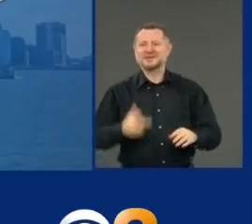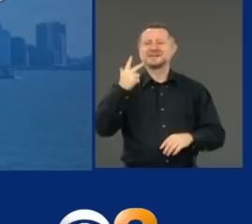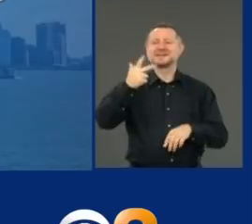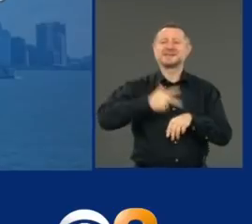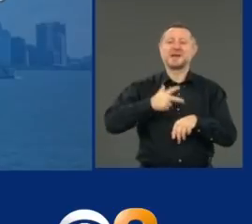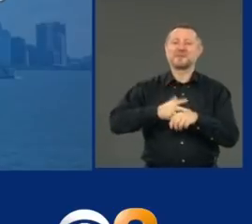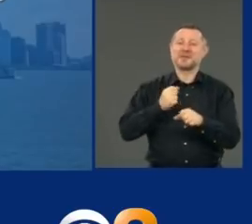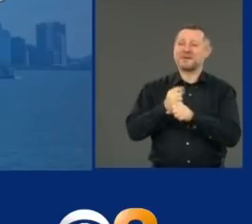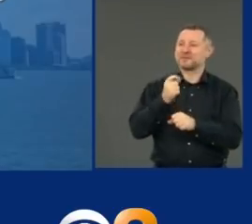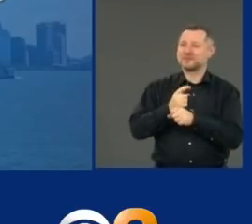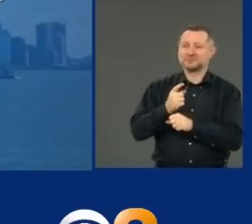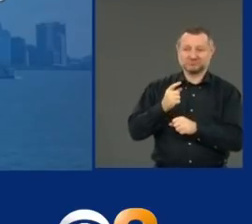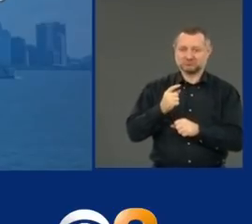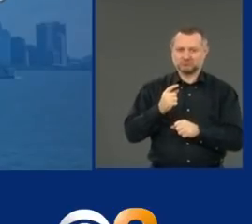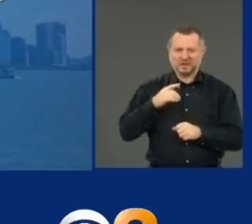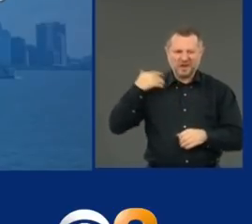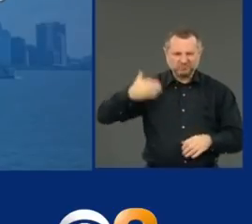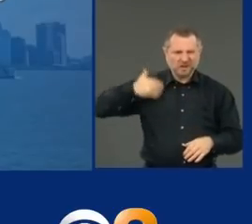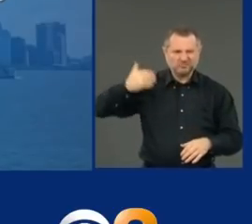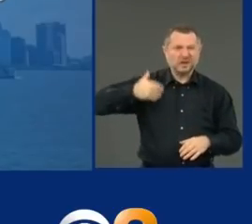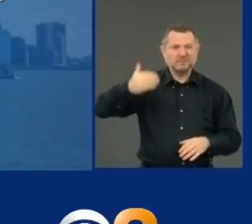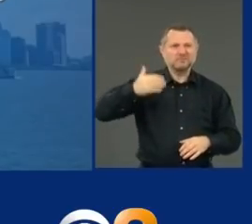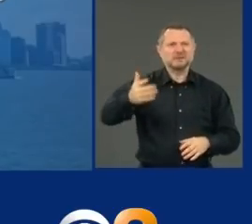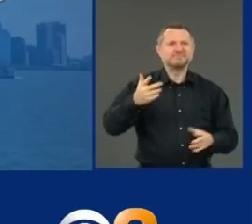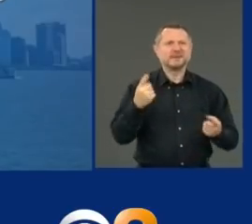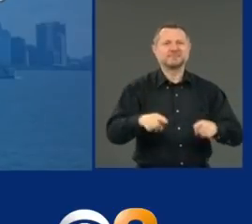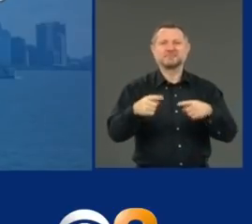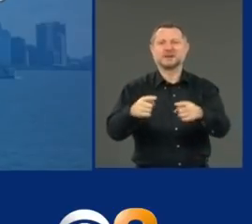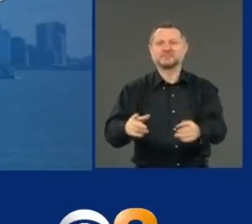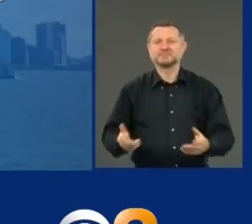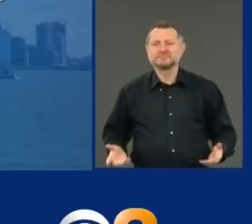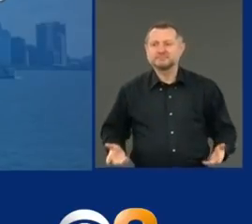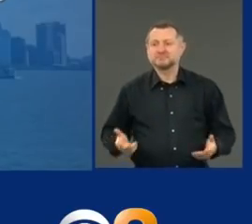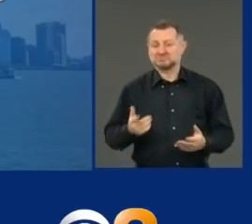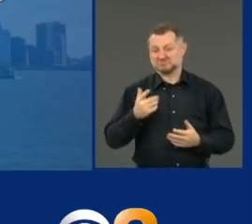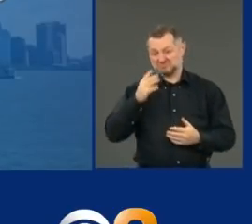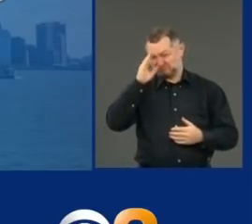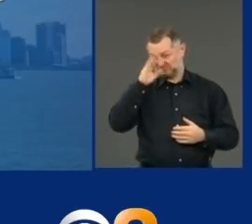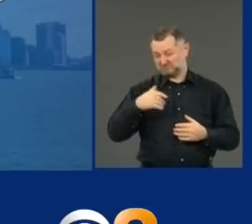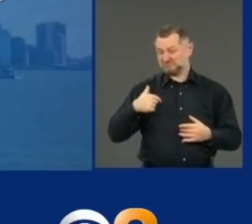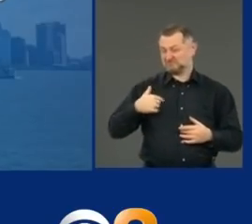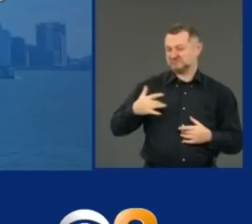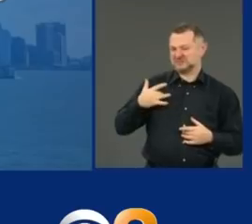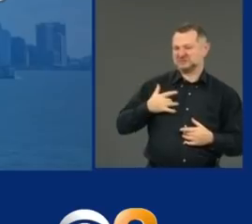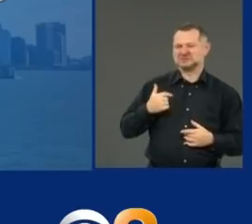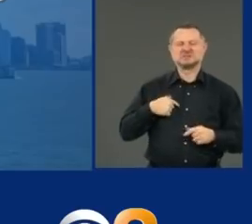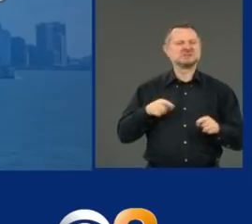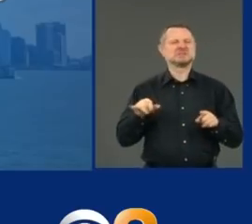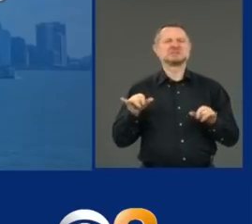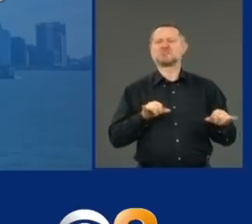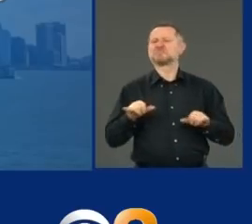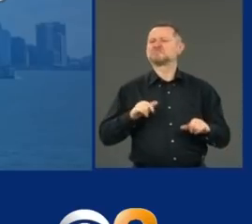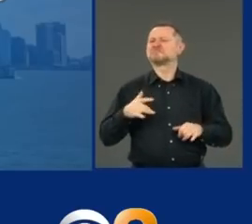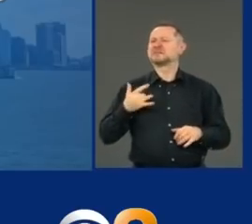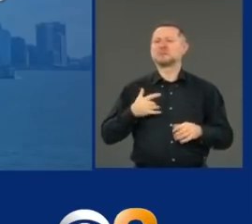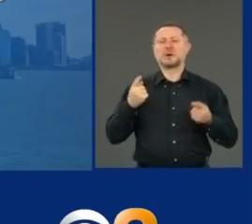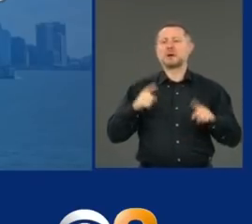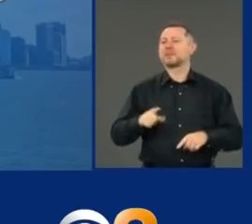IS THE LAST TIME? LIKE SUPER STORM SANDY WHICH IS A ONCE IN 500 YEAR FLOOD. YEAH, SURE. IT HAPPENS THREE TIMES A YEAR